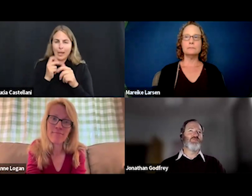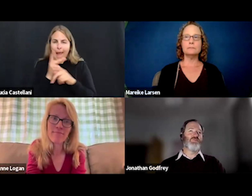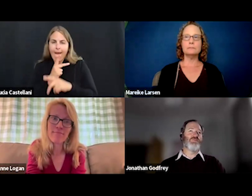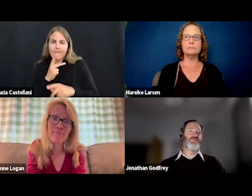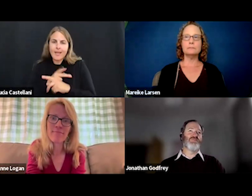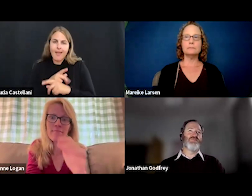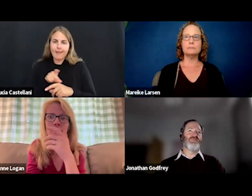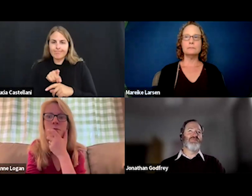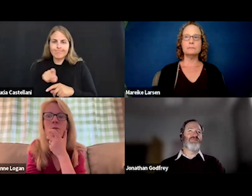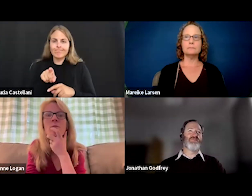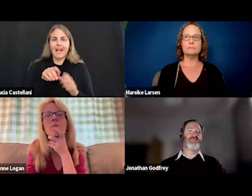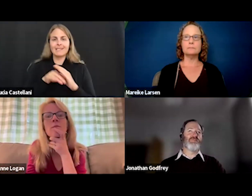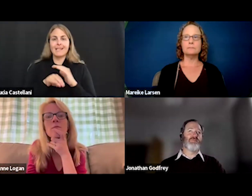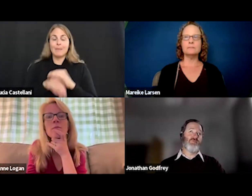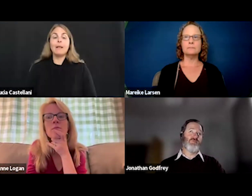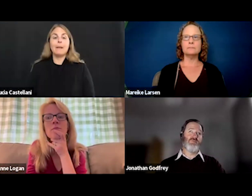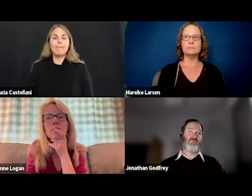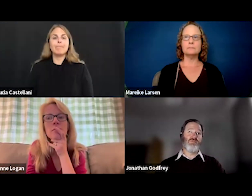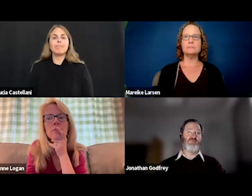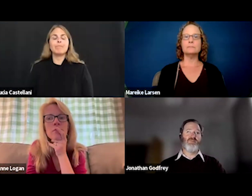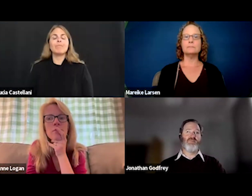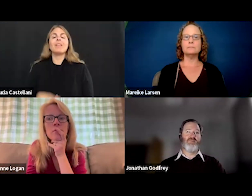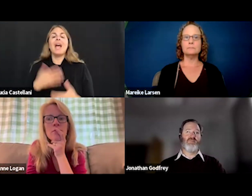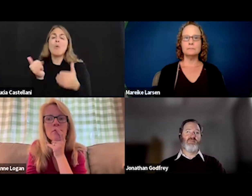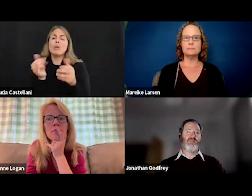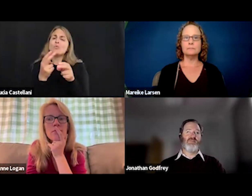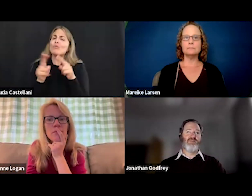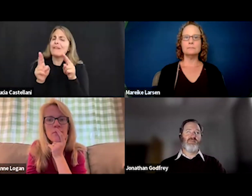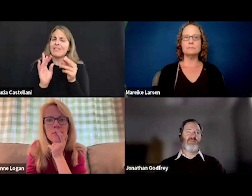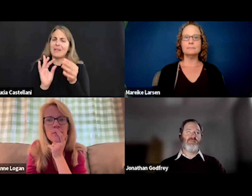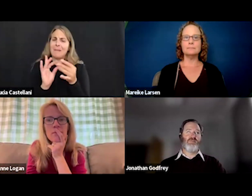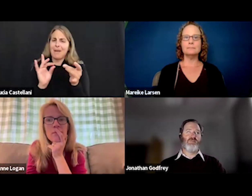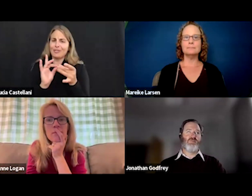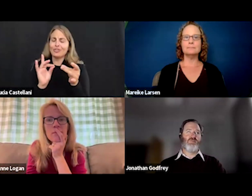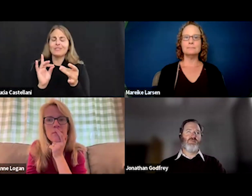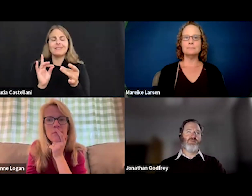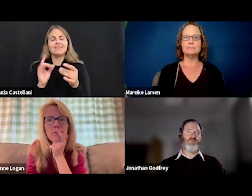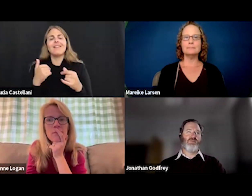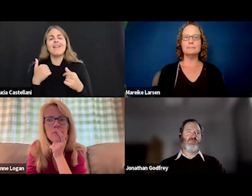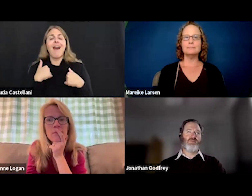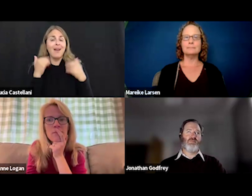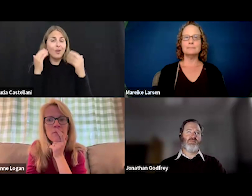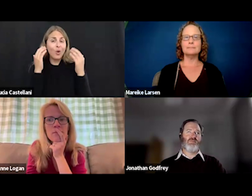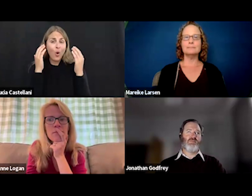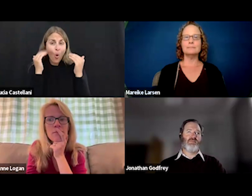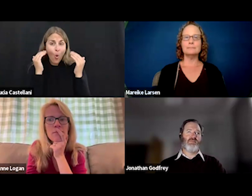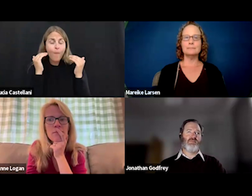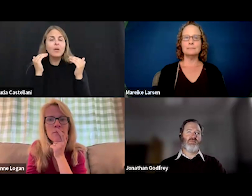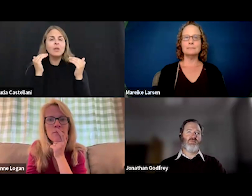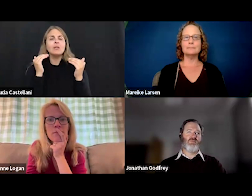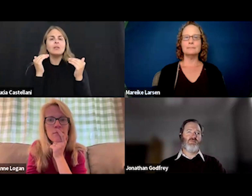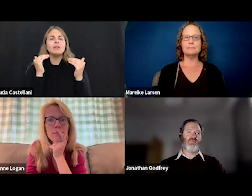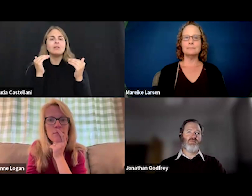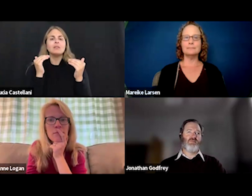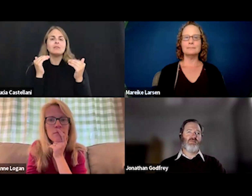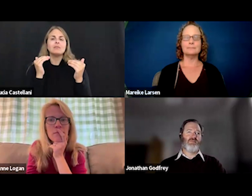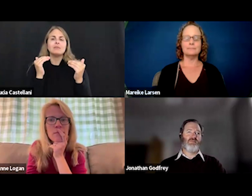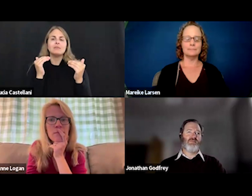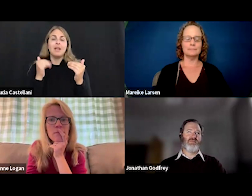The other thing that I do want to briefly say is that I hope the past-- as I promised when we started, I hope